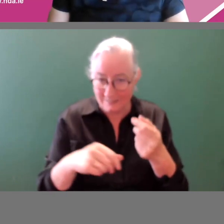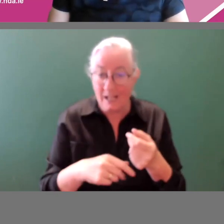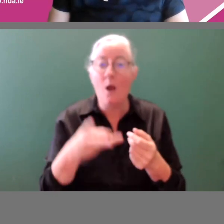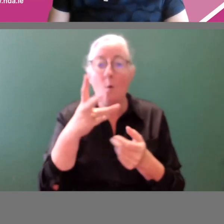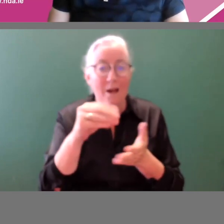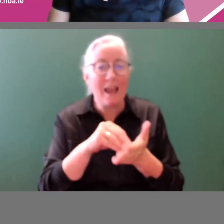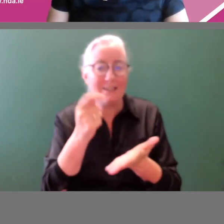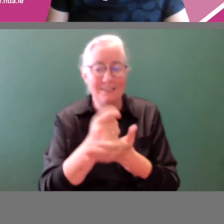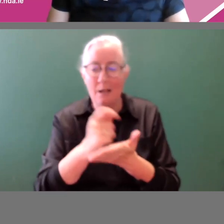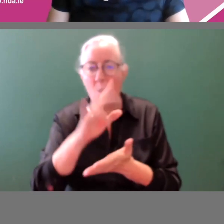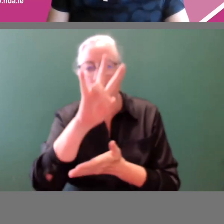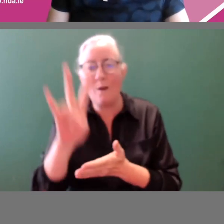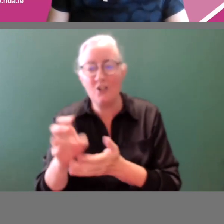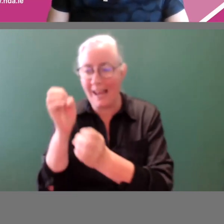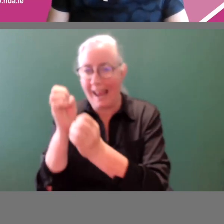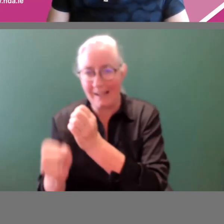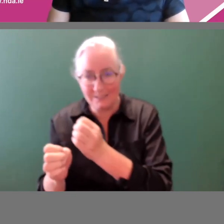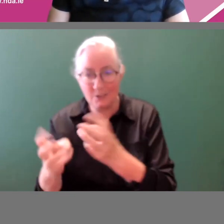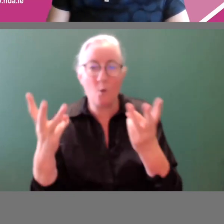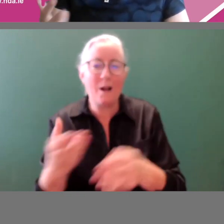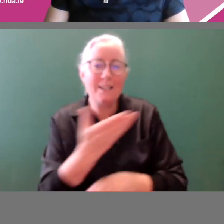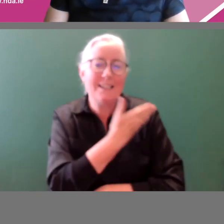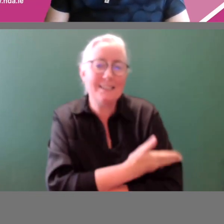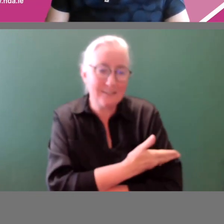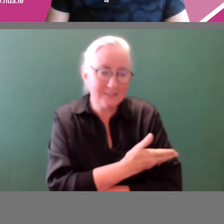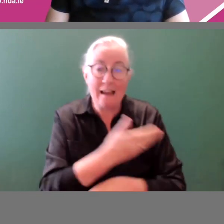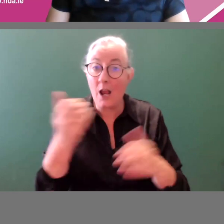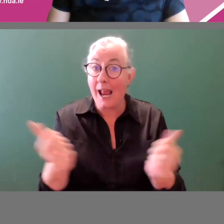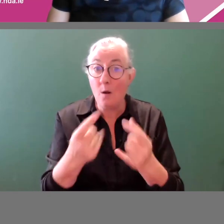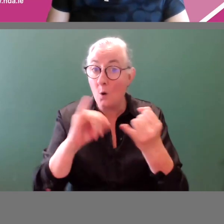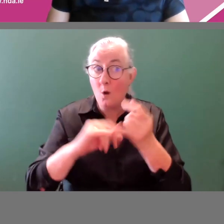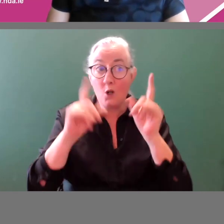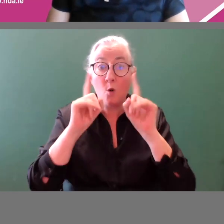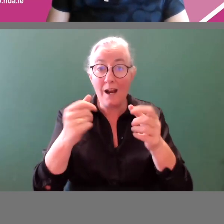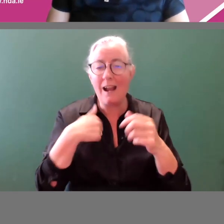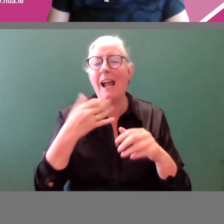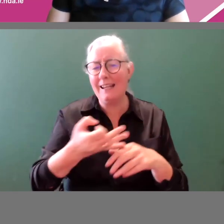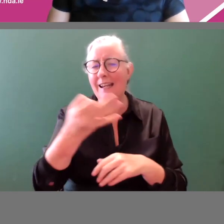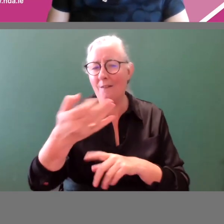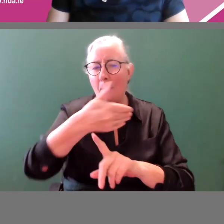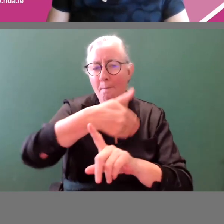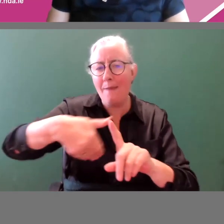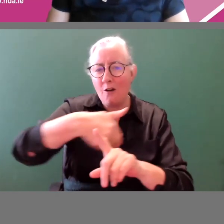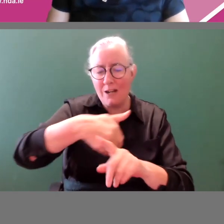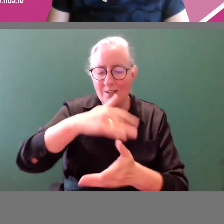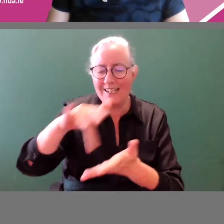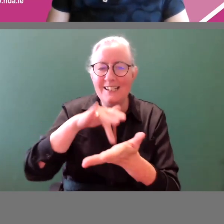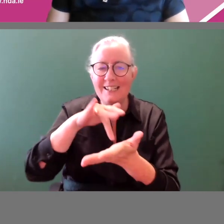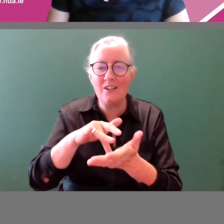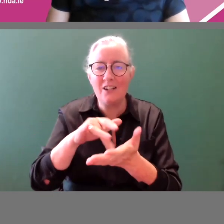end. So I wanted to start by giving a background on the Centre for Excellence in Universal Design.